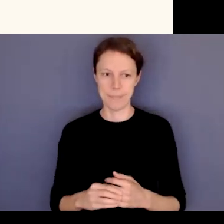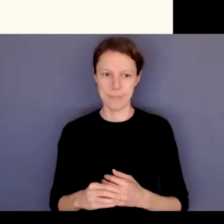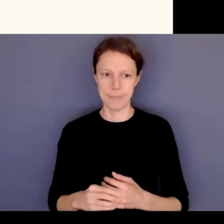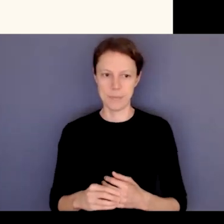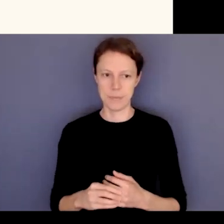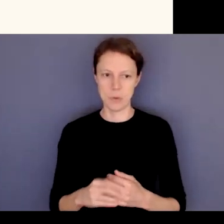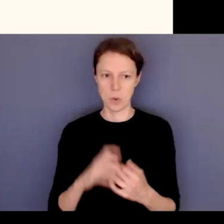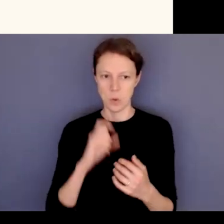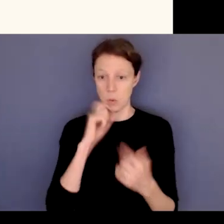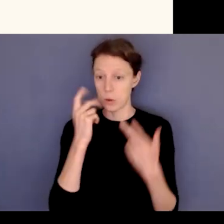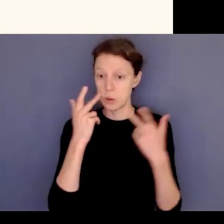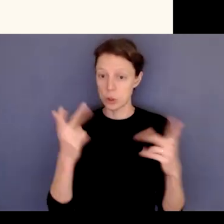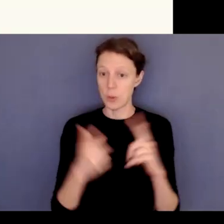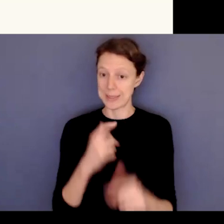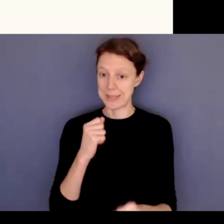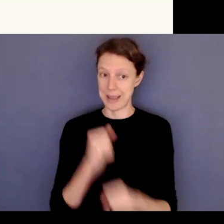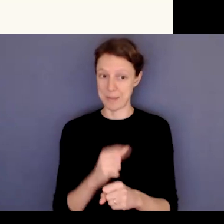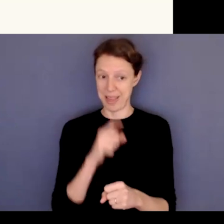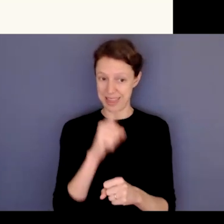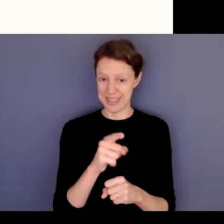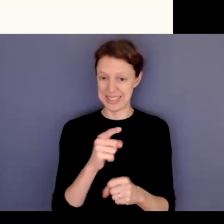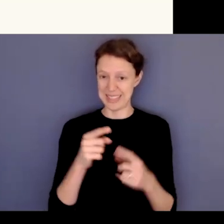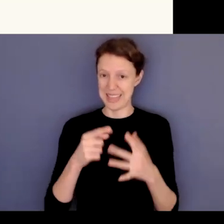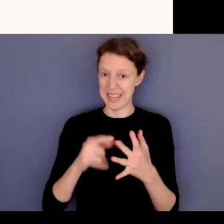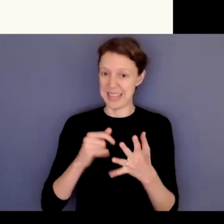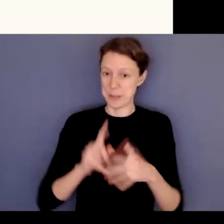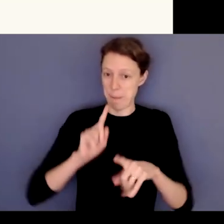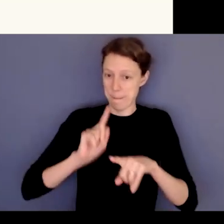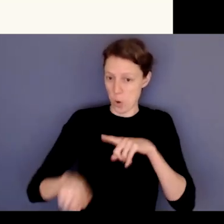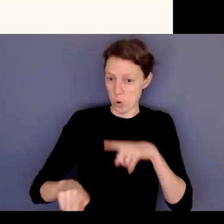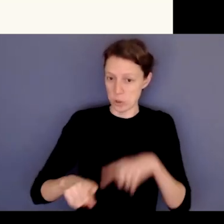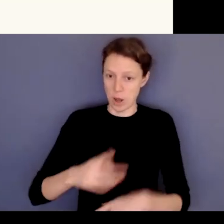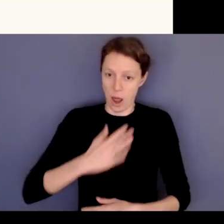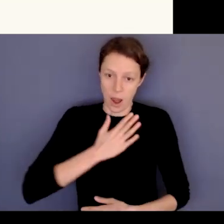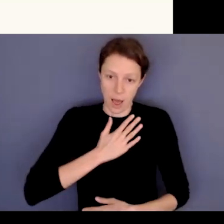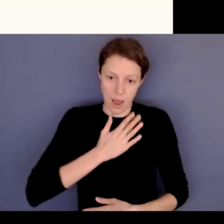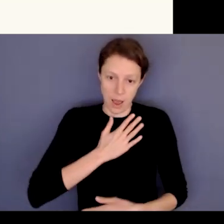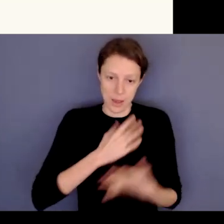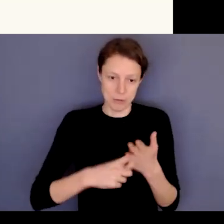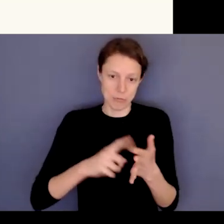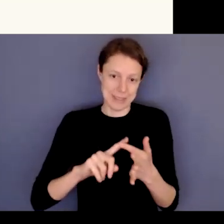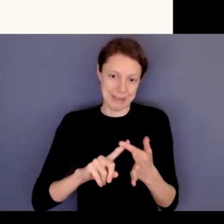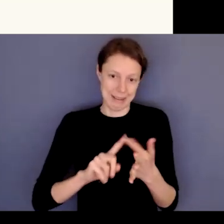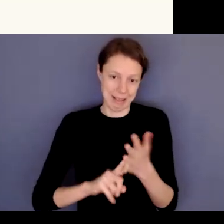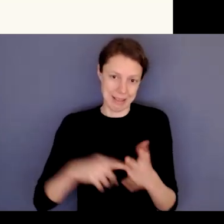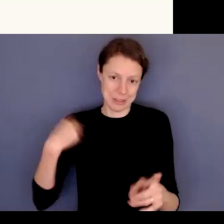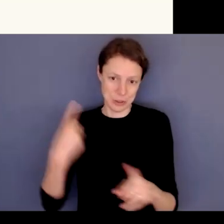this. Is our single most liked Reel to date. And you'll see it's not actually legal education. It's the promise of